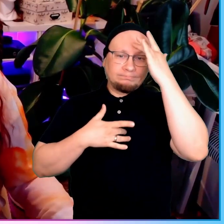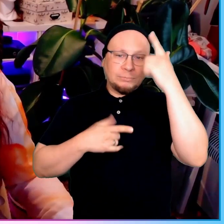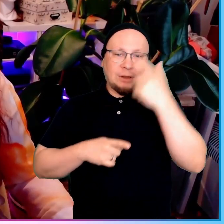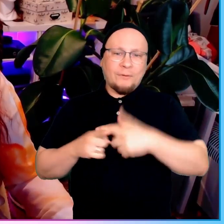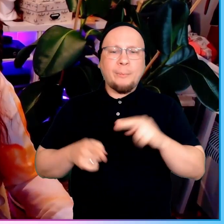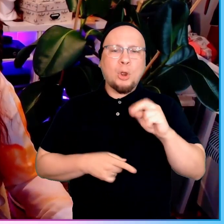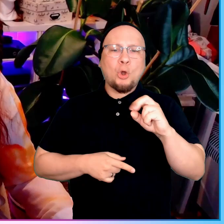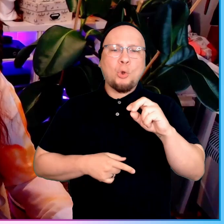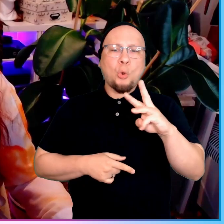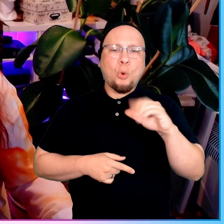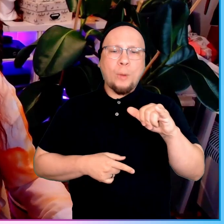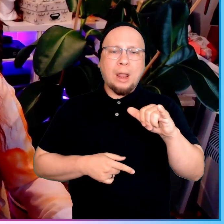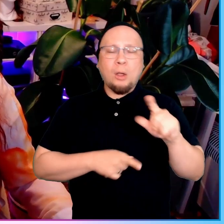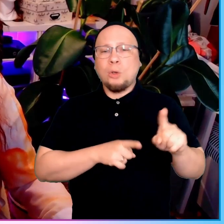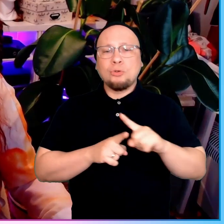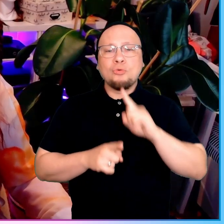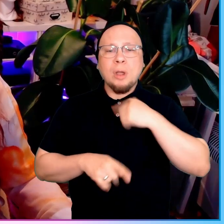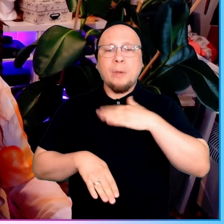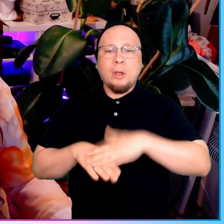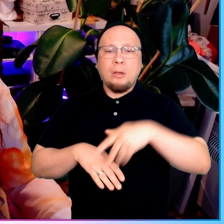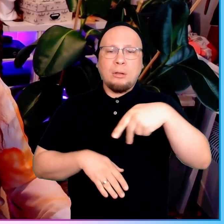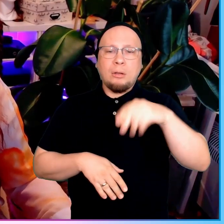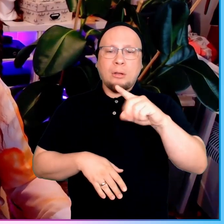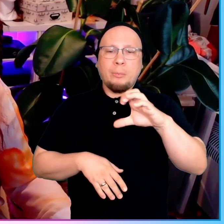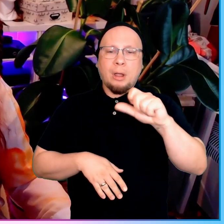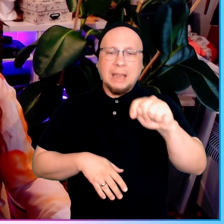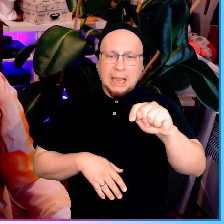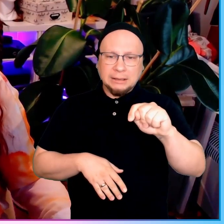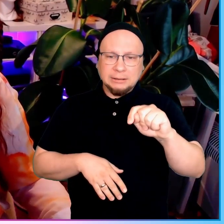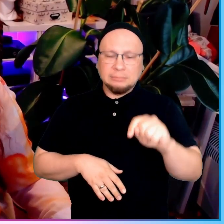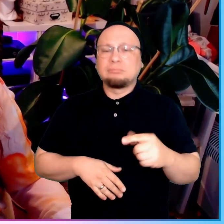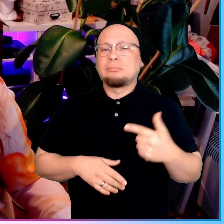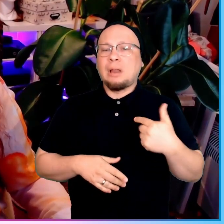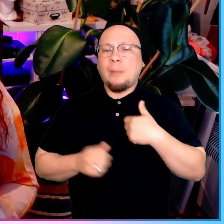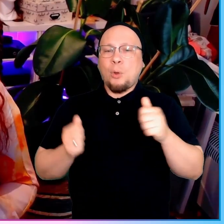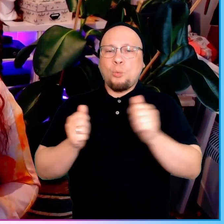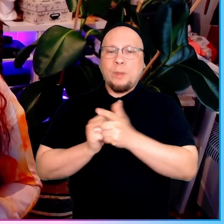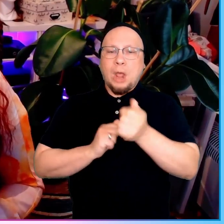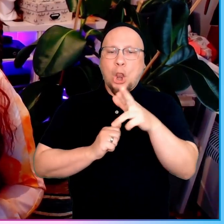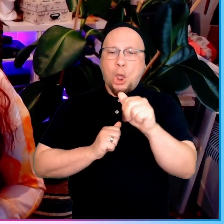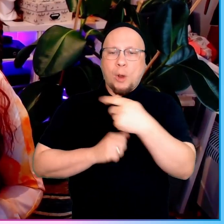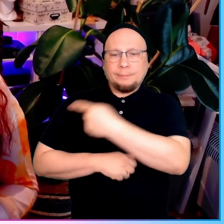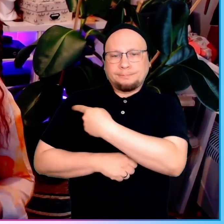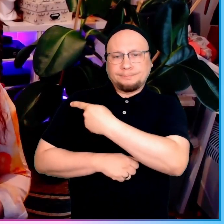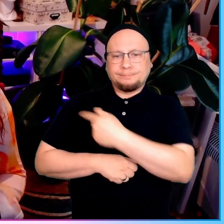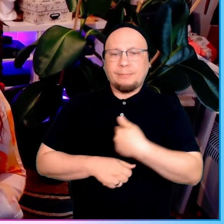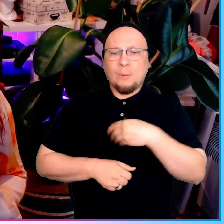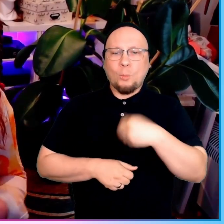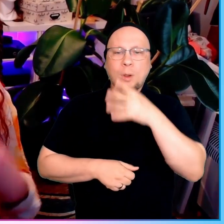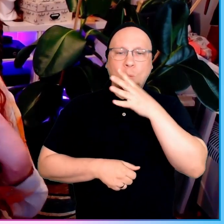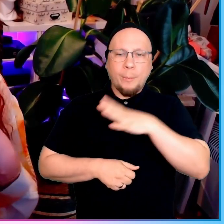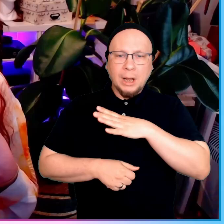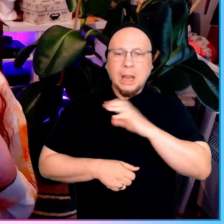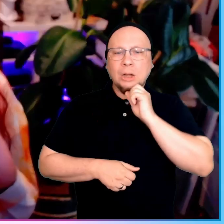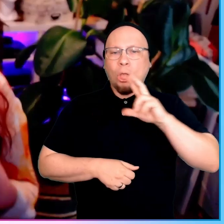and also a co-host of the podcast Ctrl, Alt, Access together with Laura. I’m a white woman in my 30’s with dark red hair,